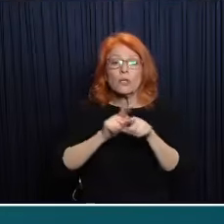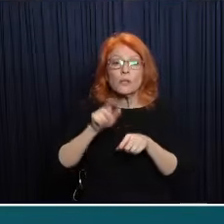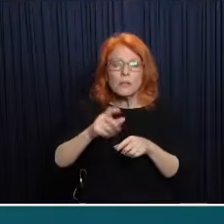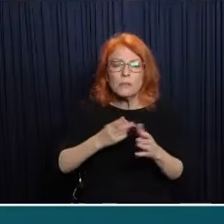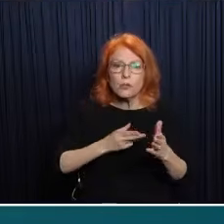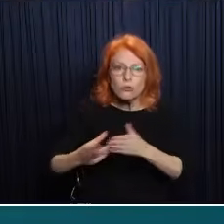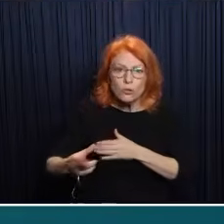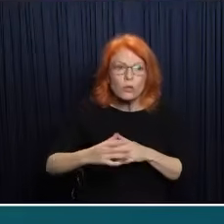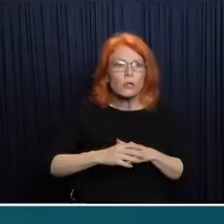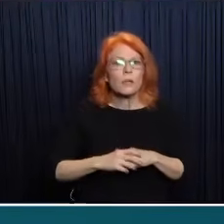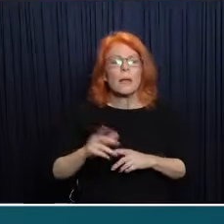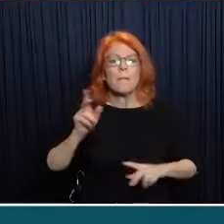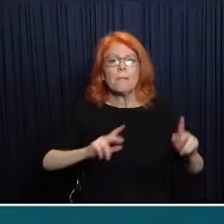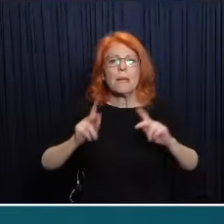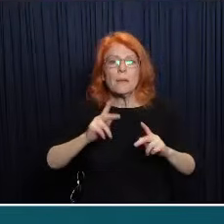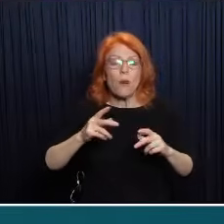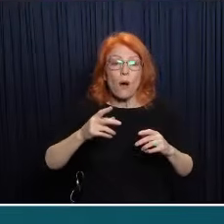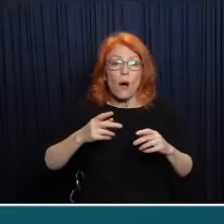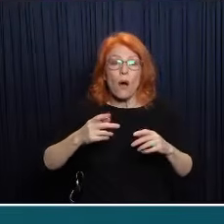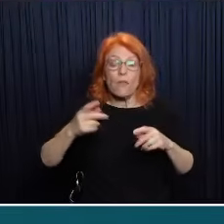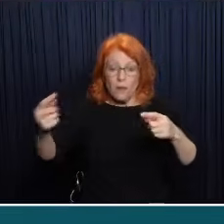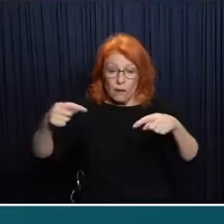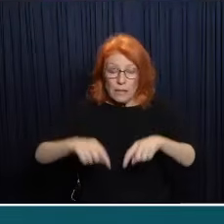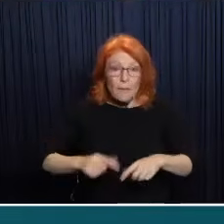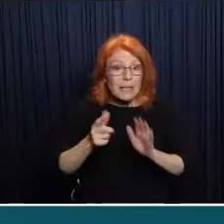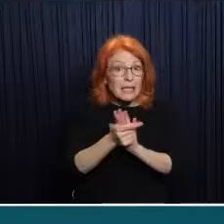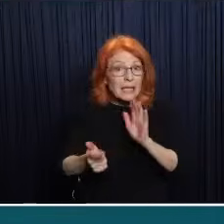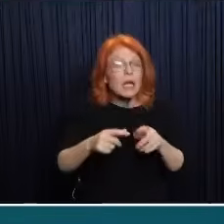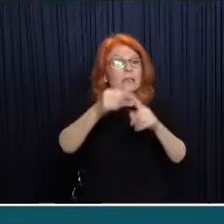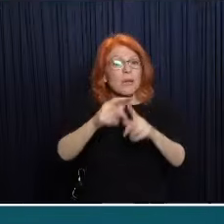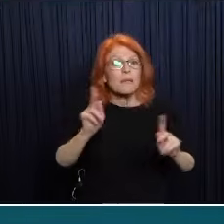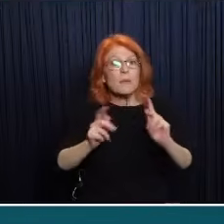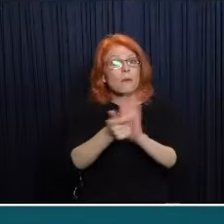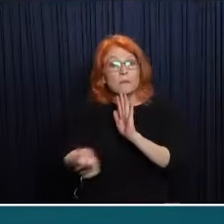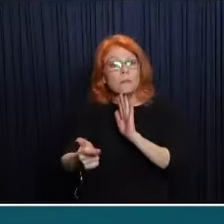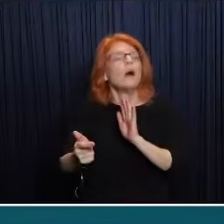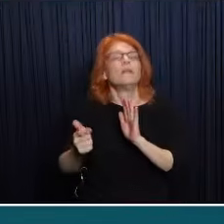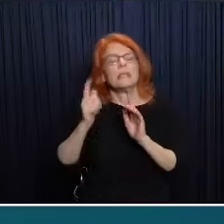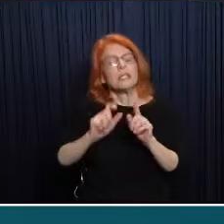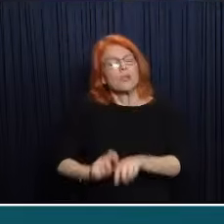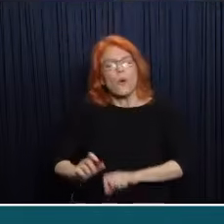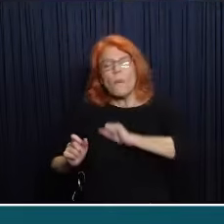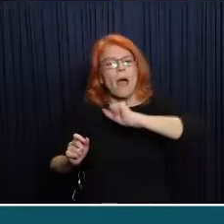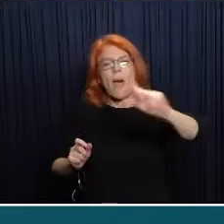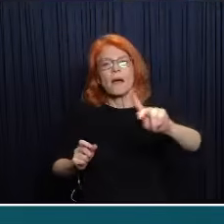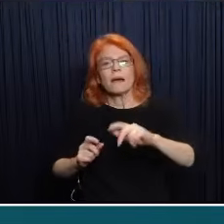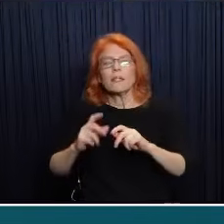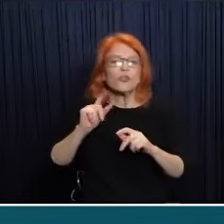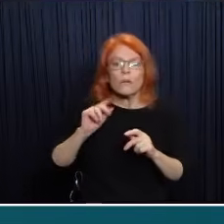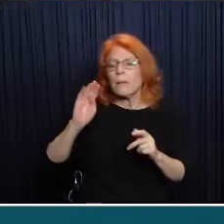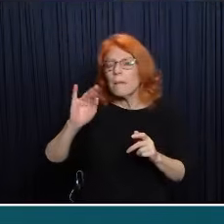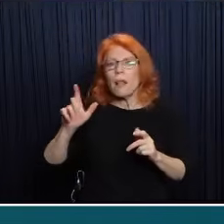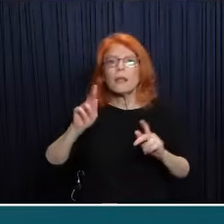SUPPORT OUR BORDER PATROL, TECHNOLOGY ON THE BORDER. FURTHERMORE WE NEED TO MAKE SURE